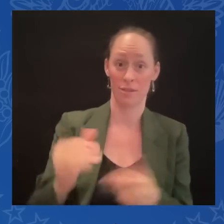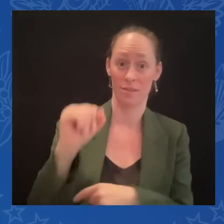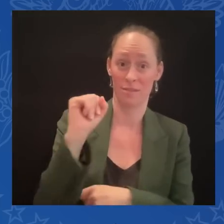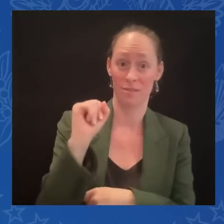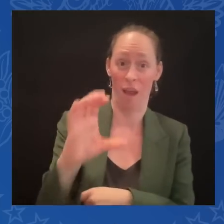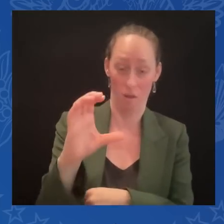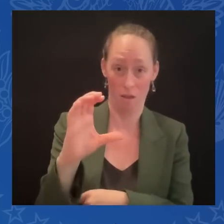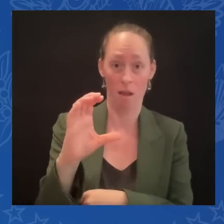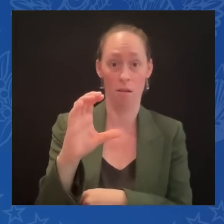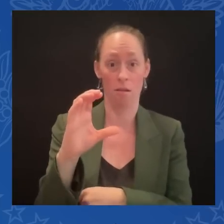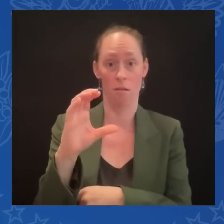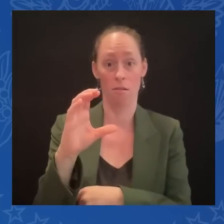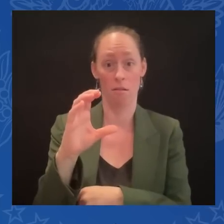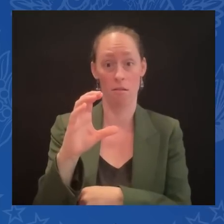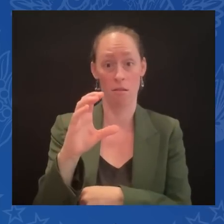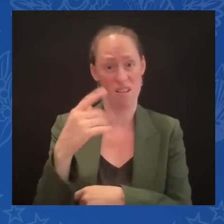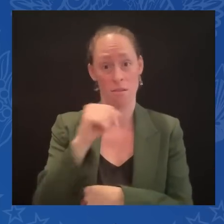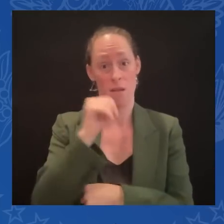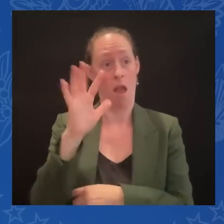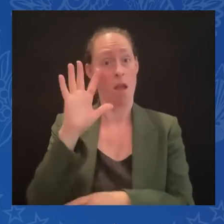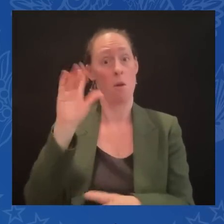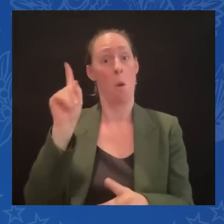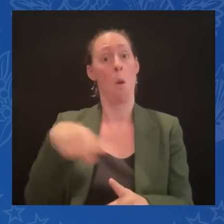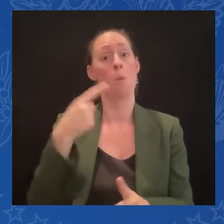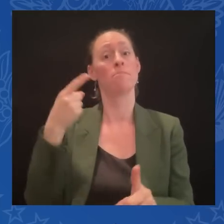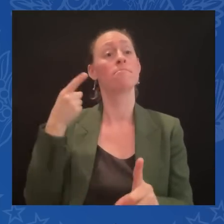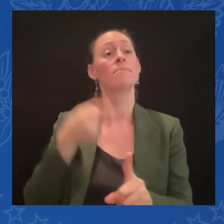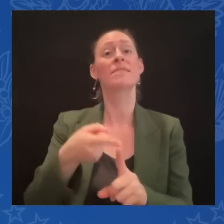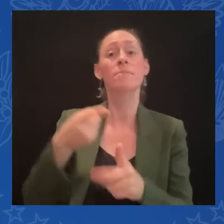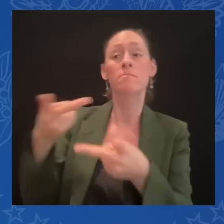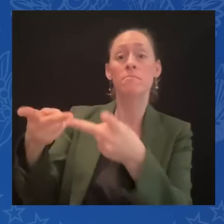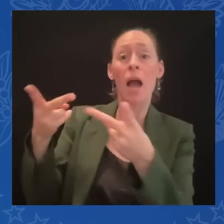all the way down Highway 321 to Allendale.